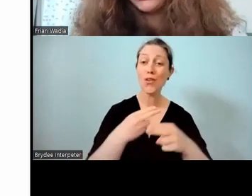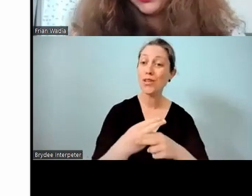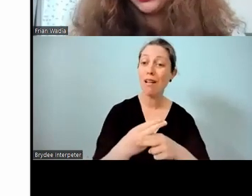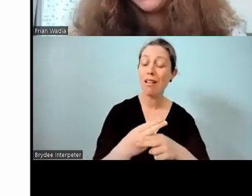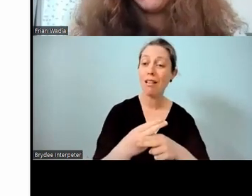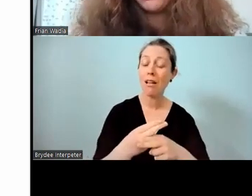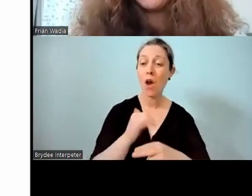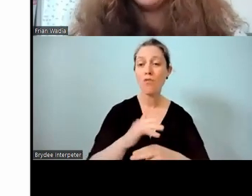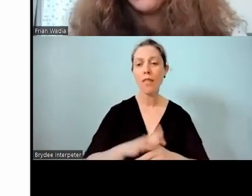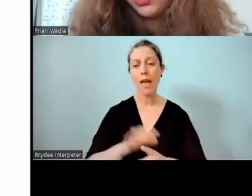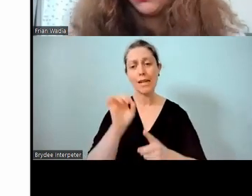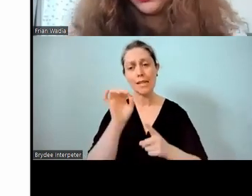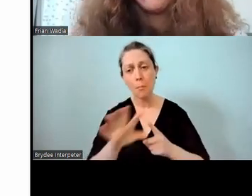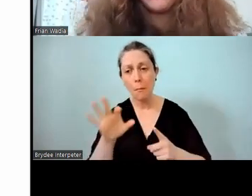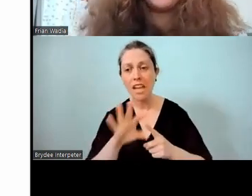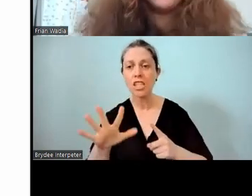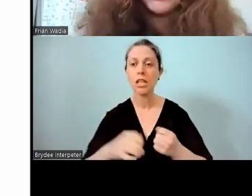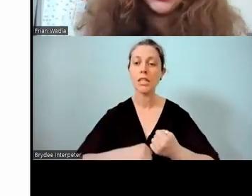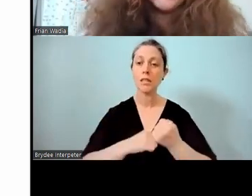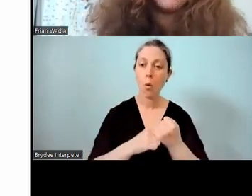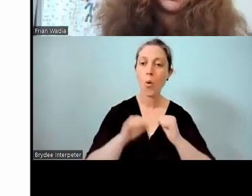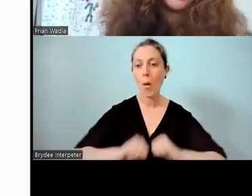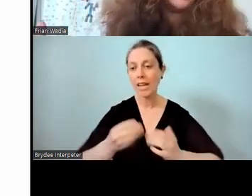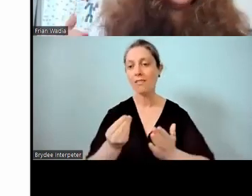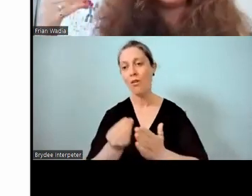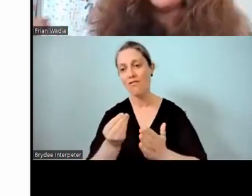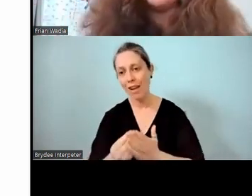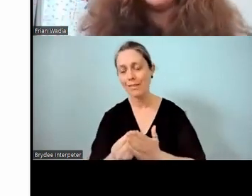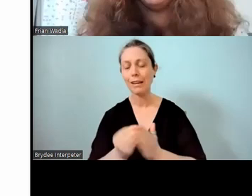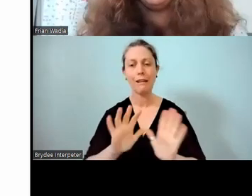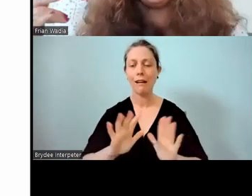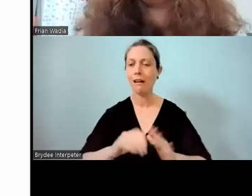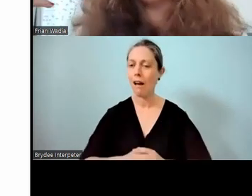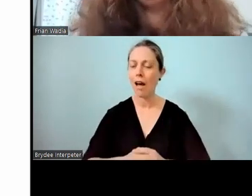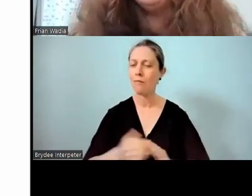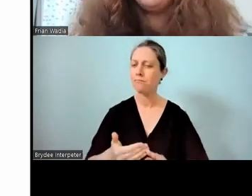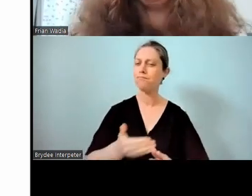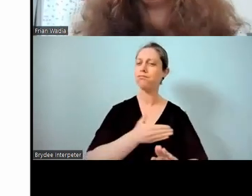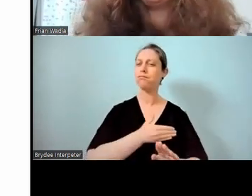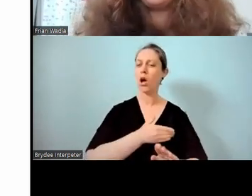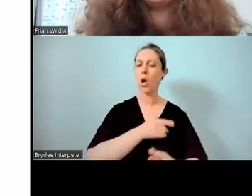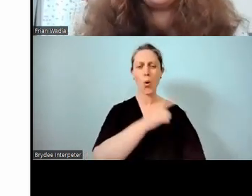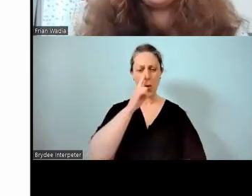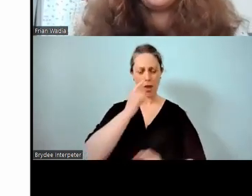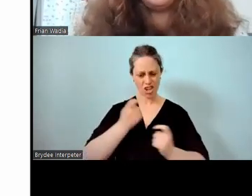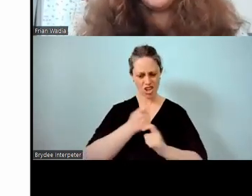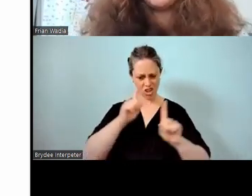those specialist supports while you're waiting for that funding for specialist supports. So beginning early, what can you do to start supporting the child?